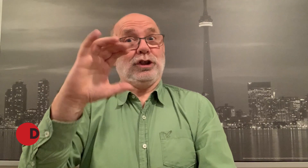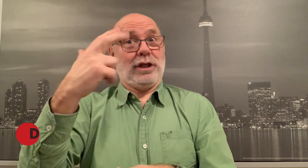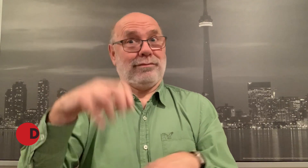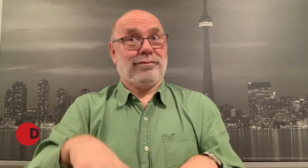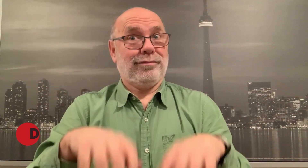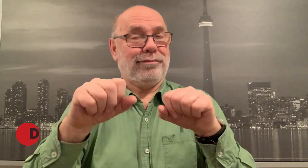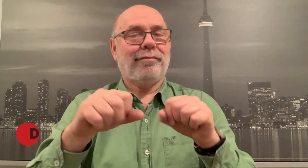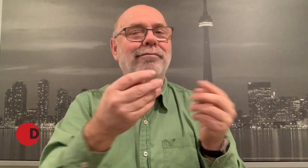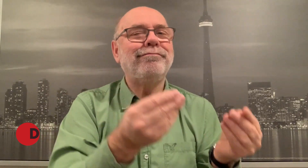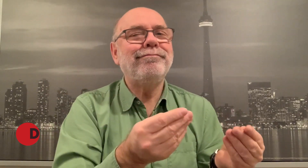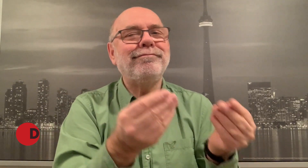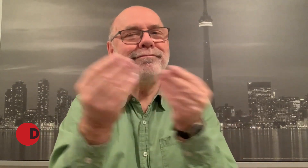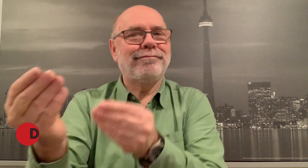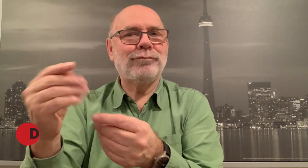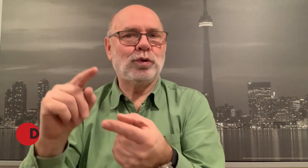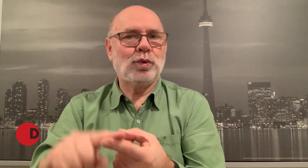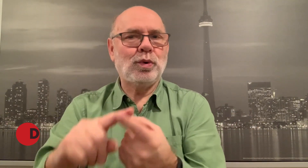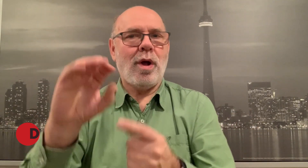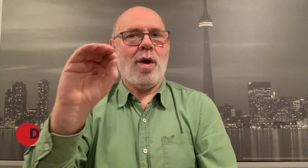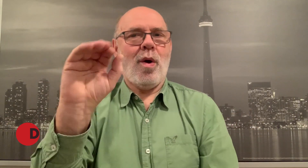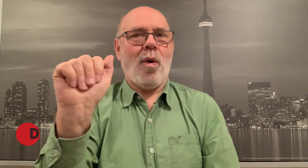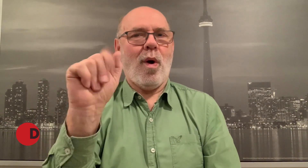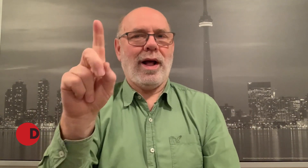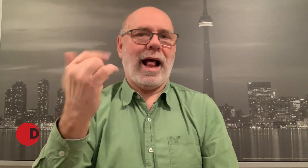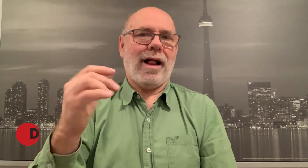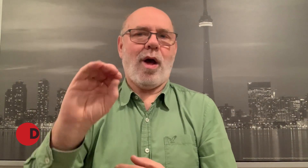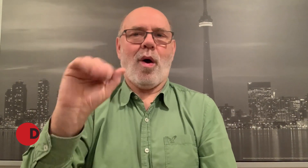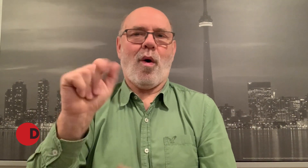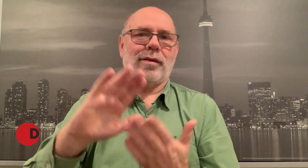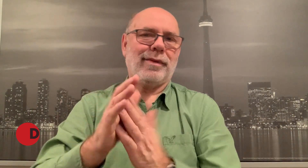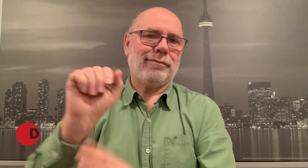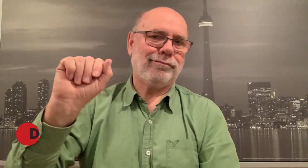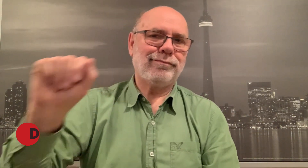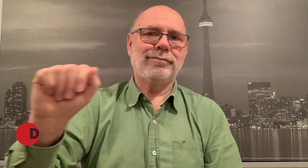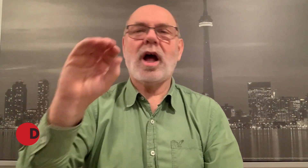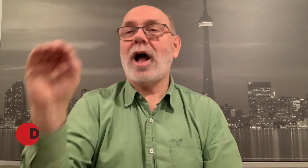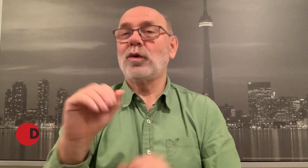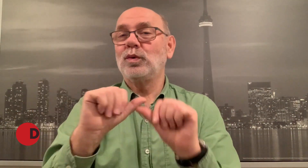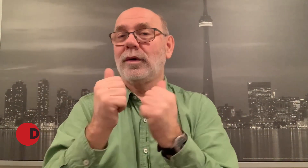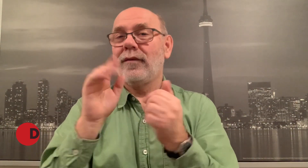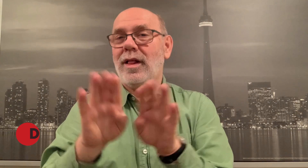Canadian Hearing Society passed the baton on to the Ontario